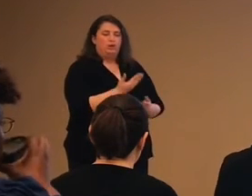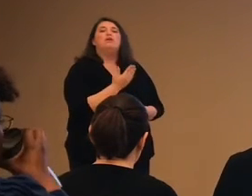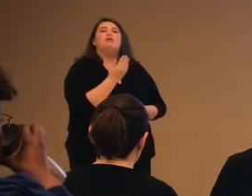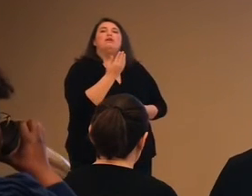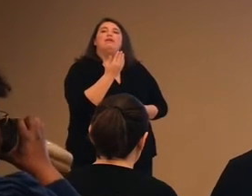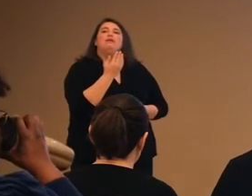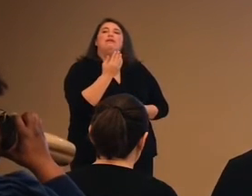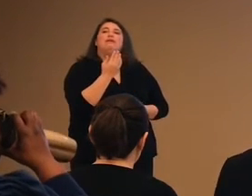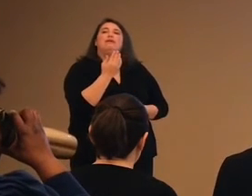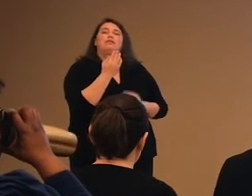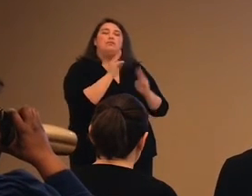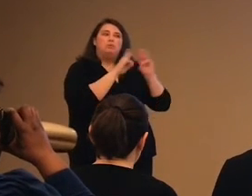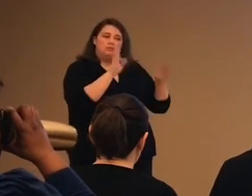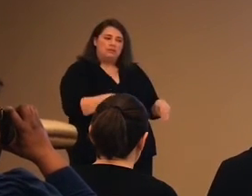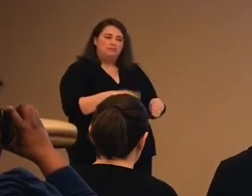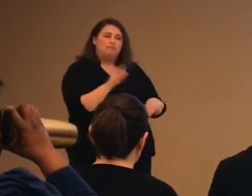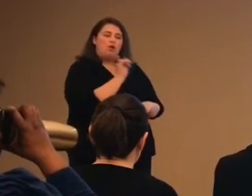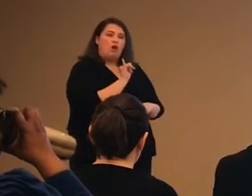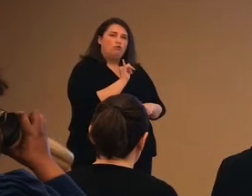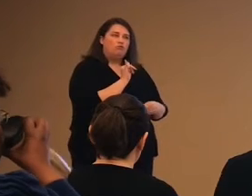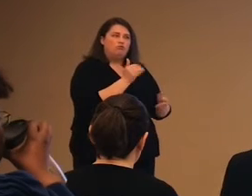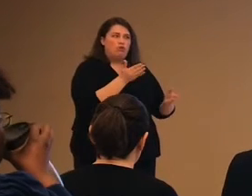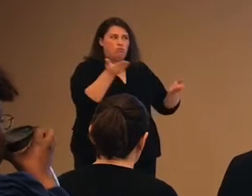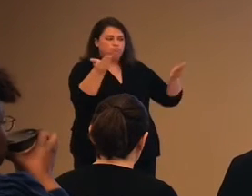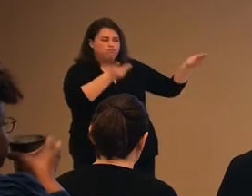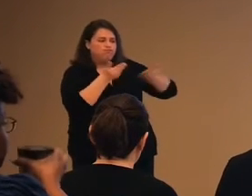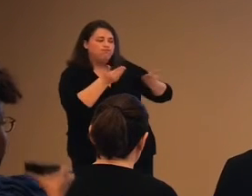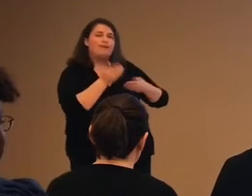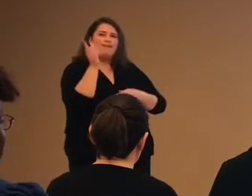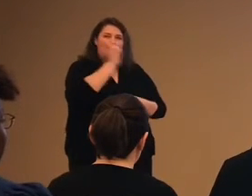And we also brought over staff from our library and research center on skincare